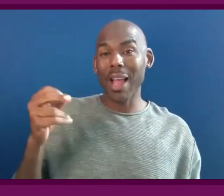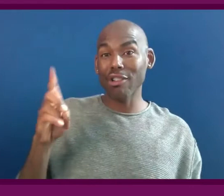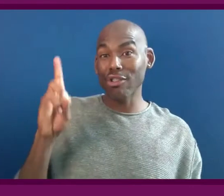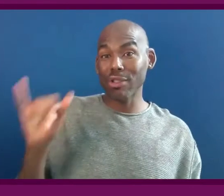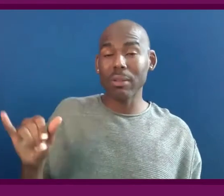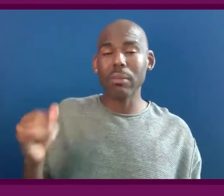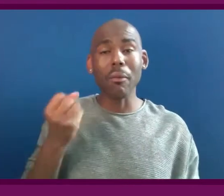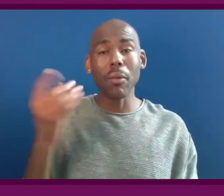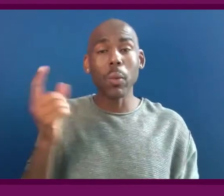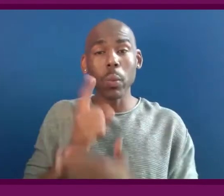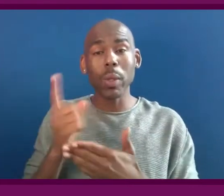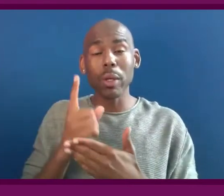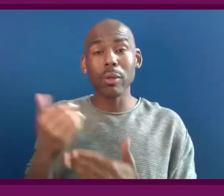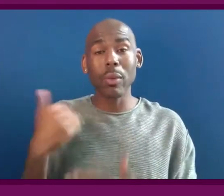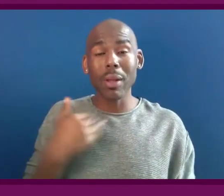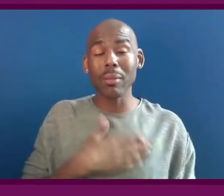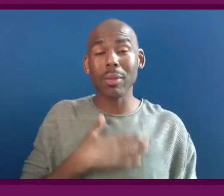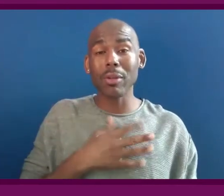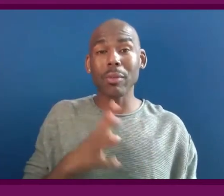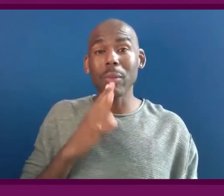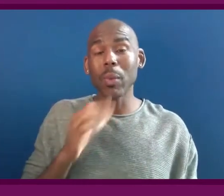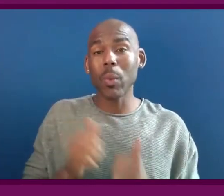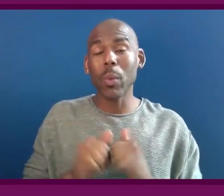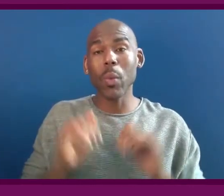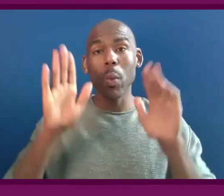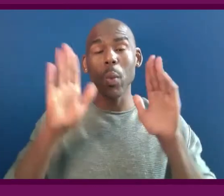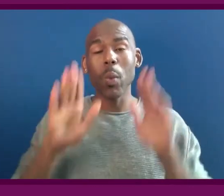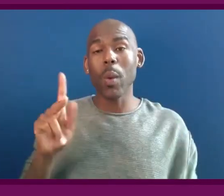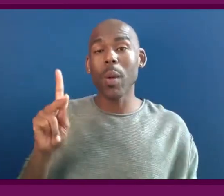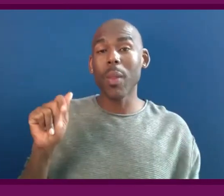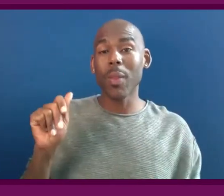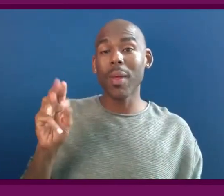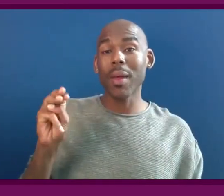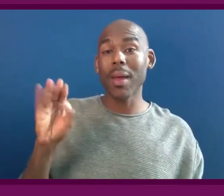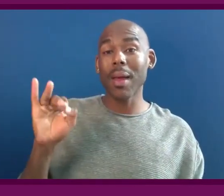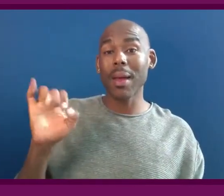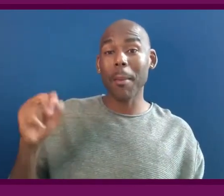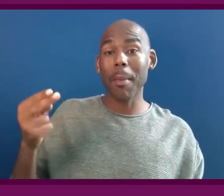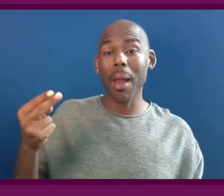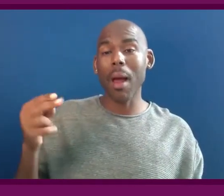Now, a couple of weeks ago, I had the pleasure of speaking with the wonderful Kamilah Martin-Proctor.